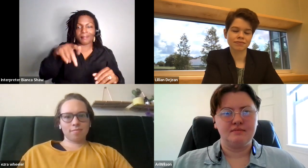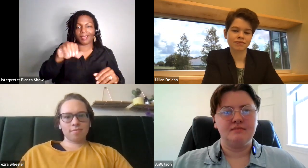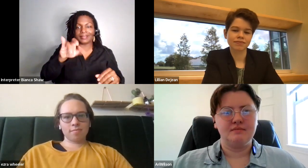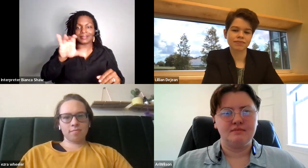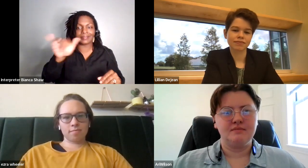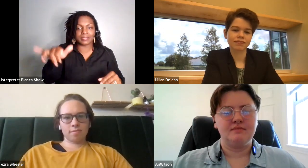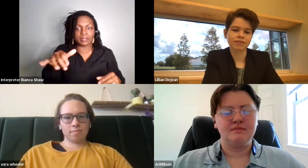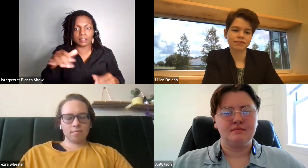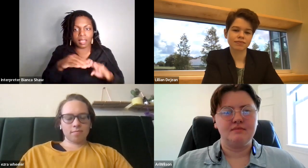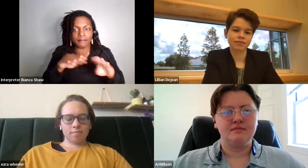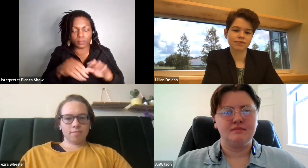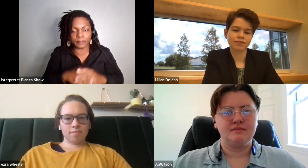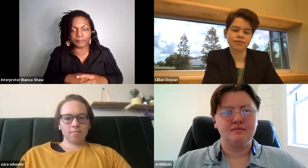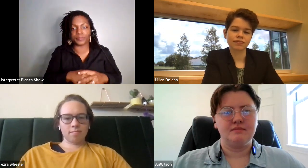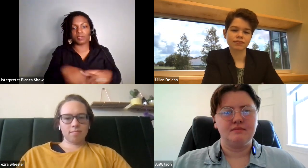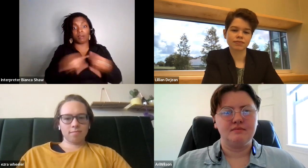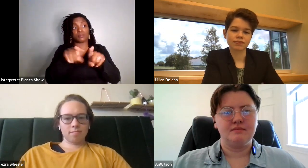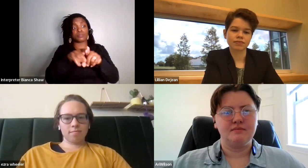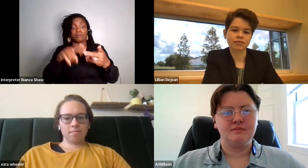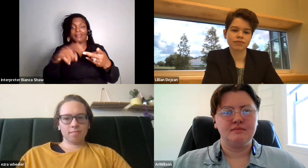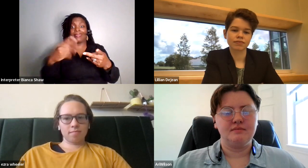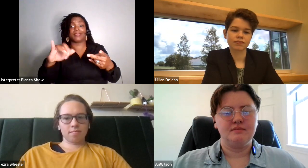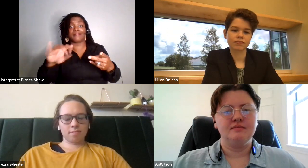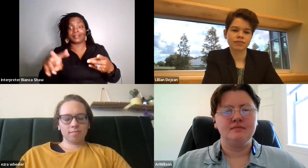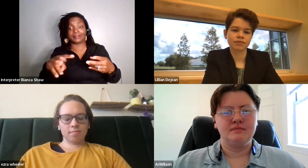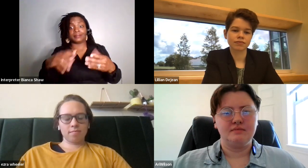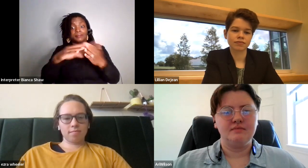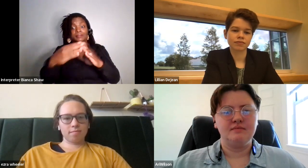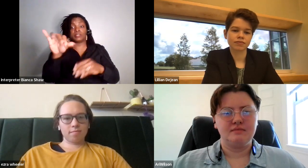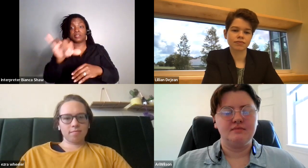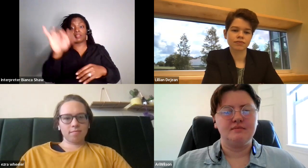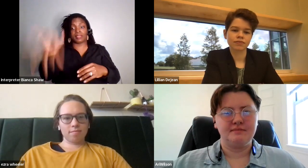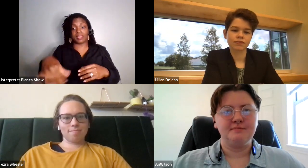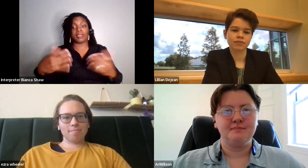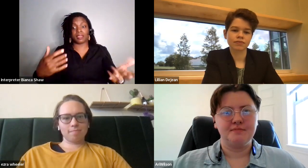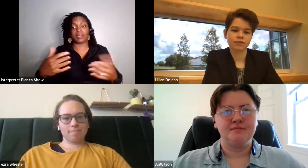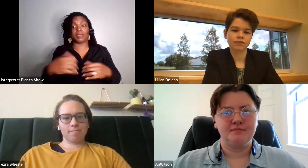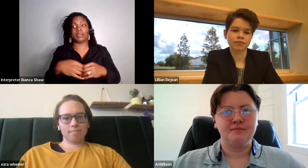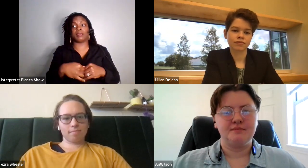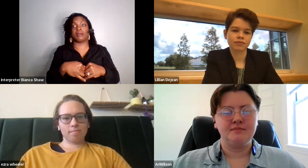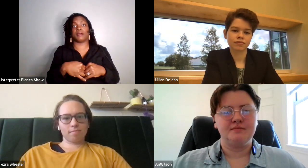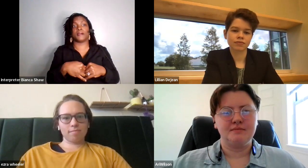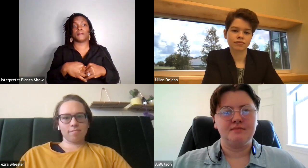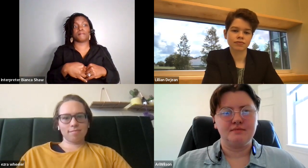I mean I mean it's not as once the death sympathetic was but I still have my my barriers that i'm thriving.